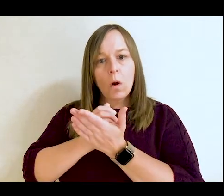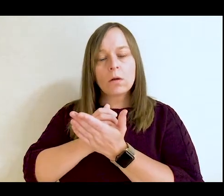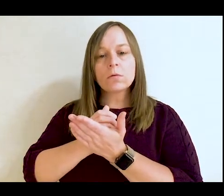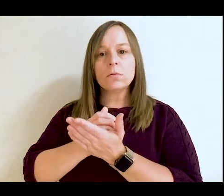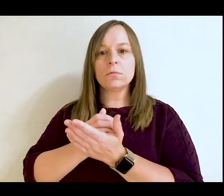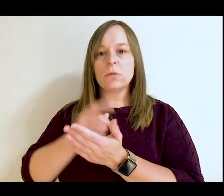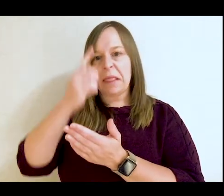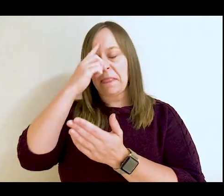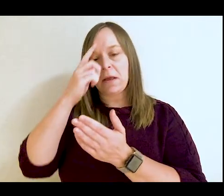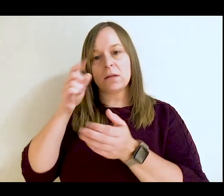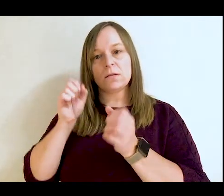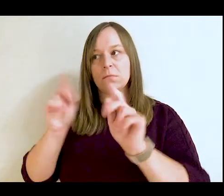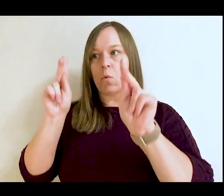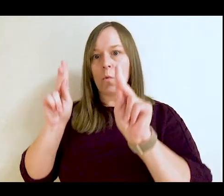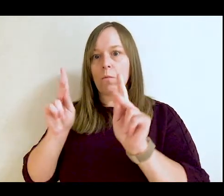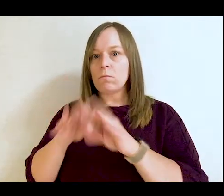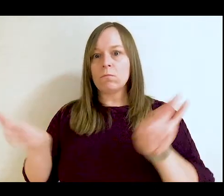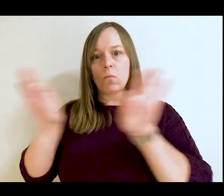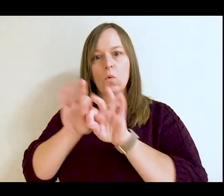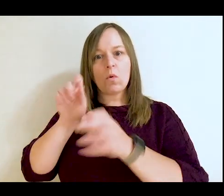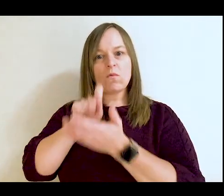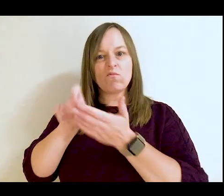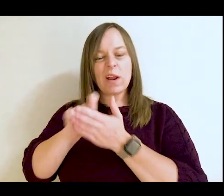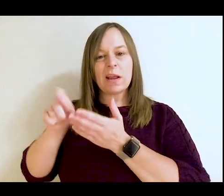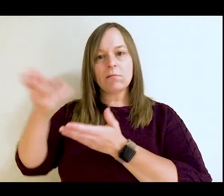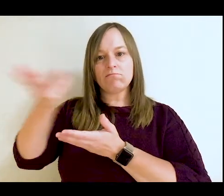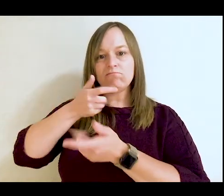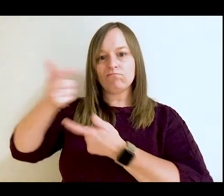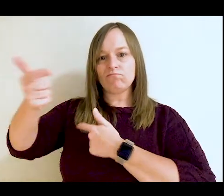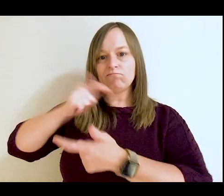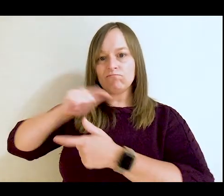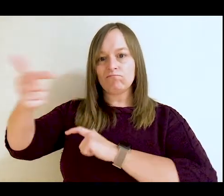the course. You think it's important to request written correspondences of